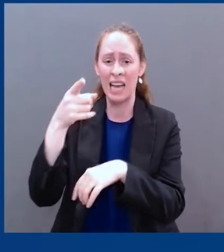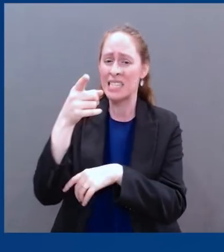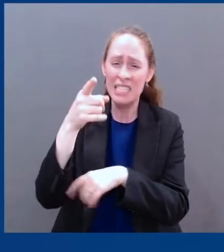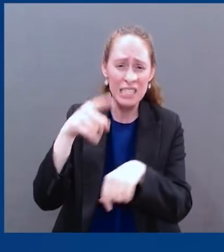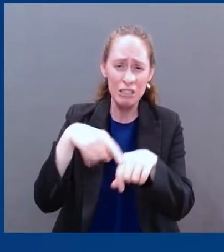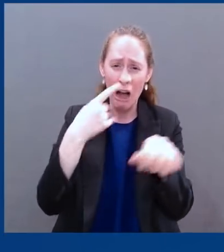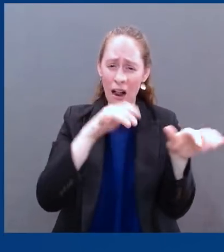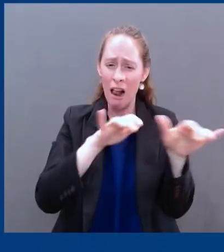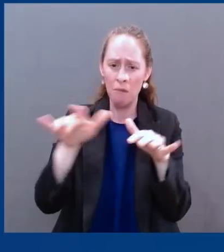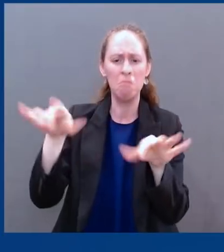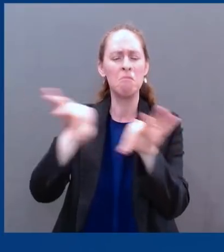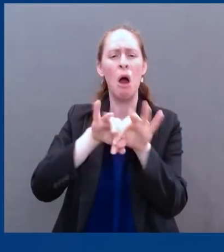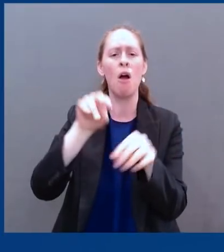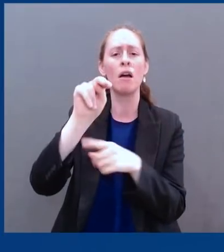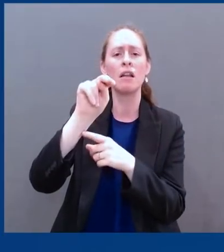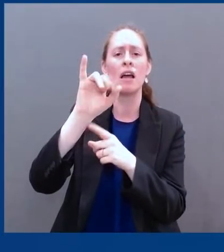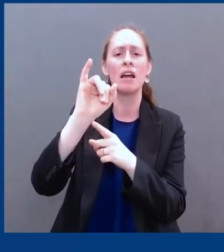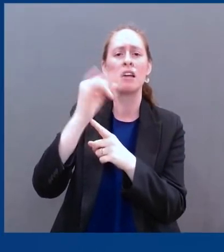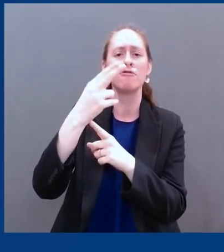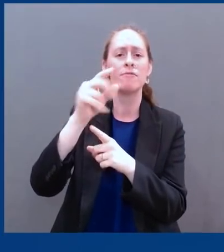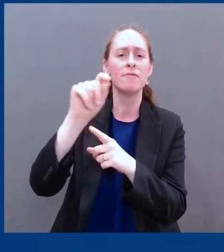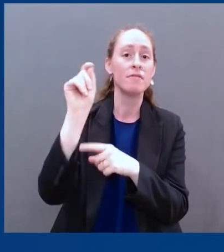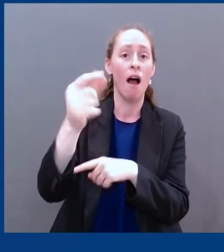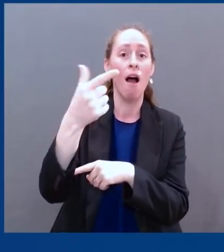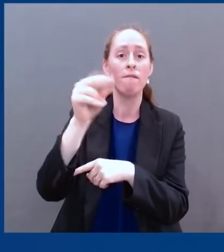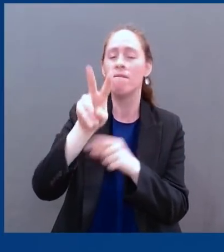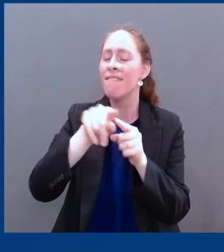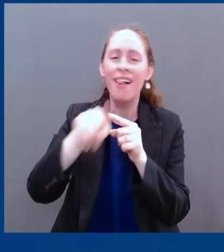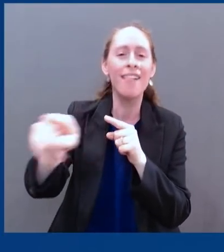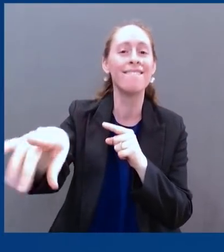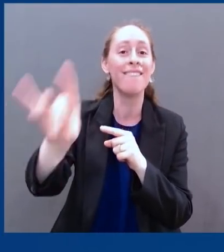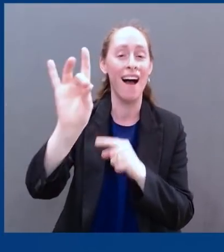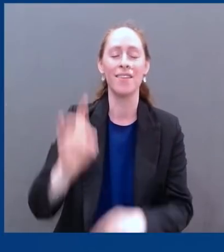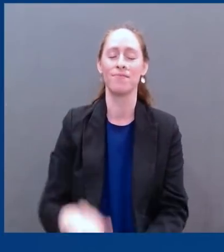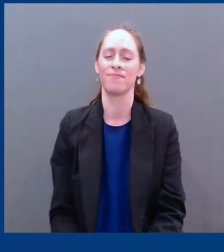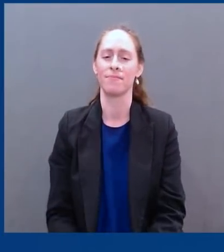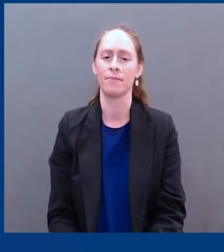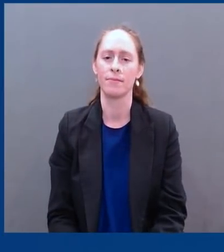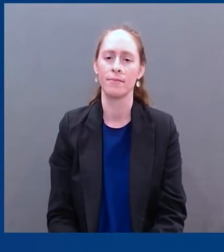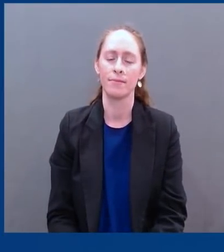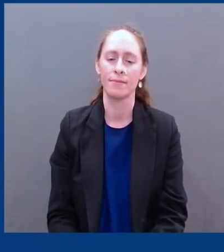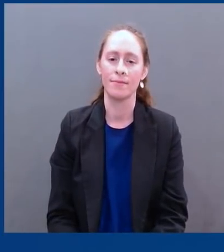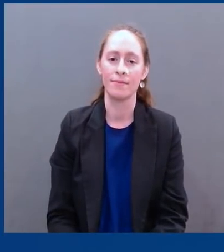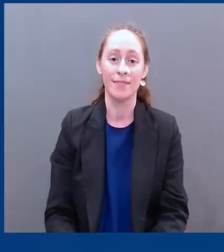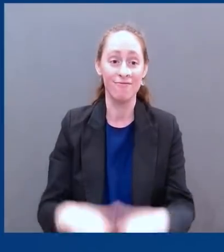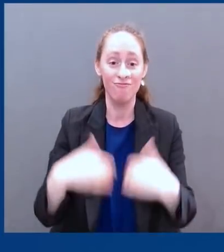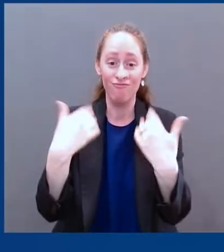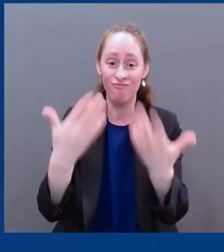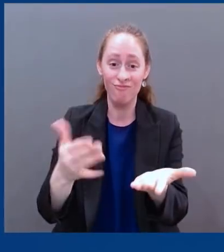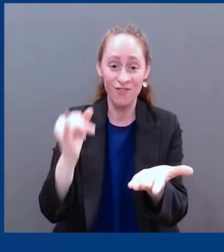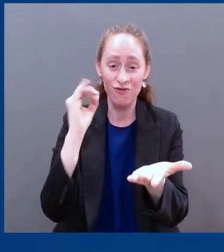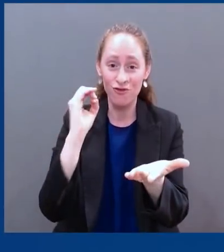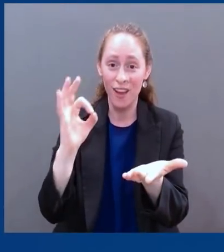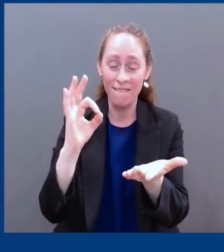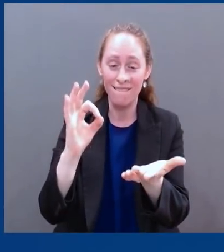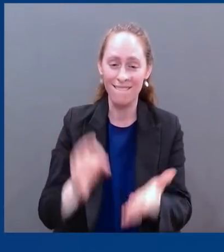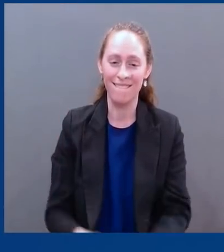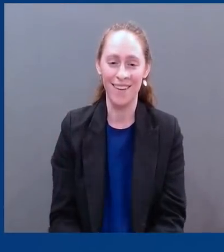I'll stop there. And now back to you, Jeff. Mr. Zients: Well, thank you, Doctors. Over the past 14 months, we've made tremendous progress